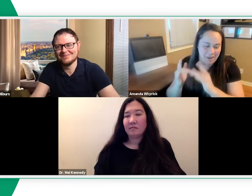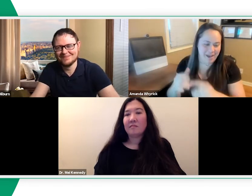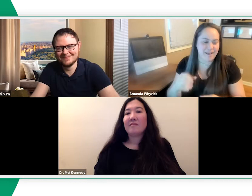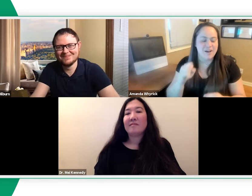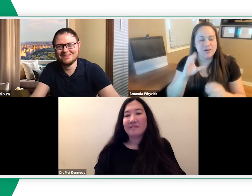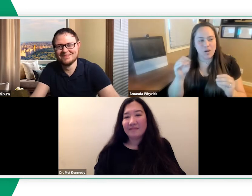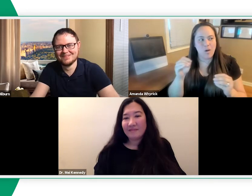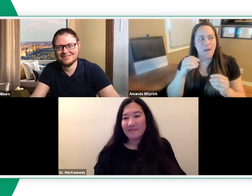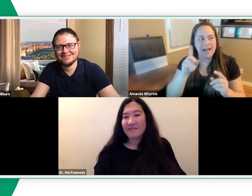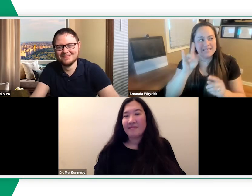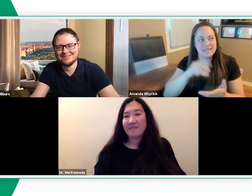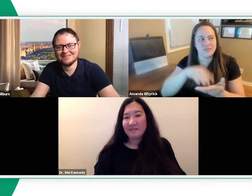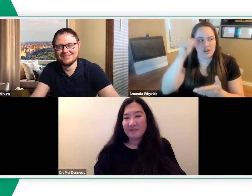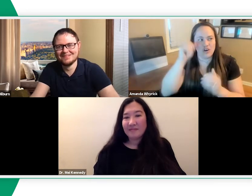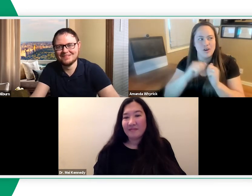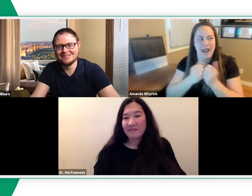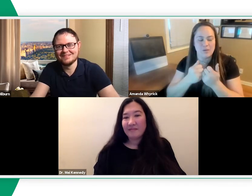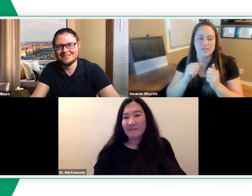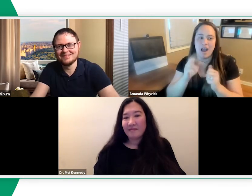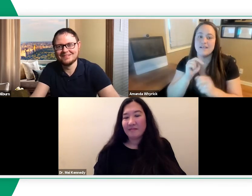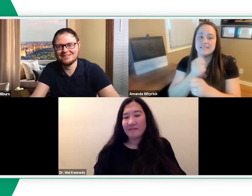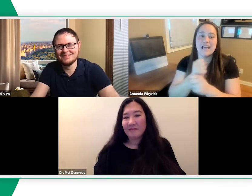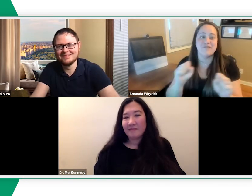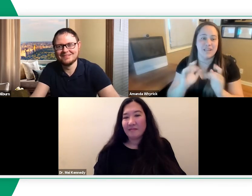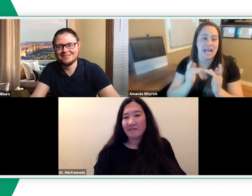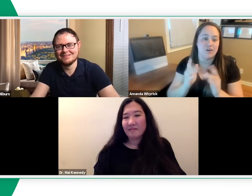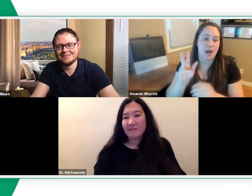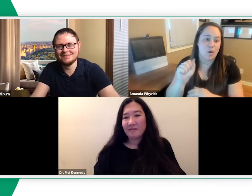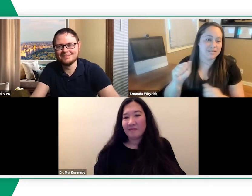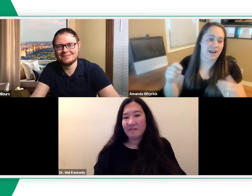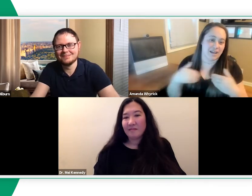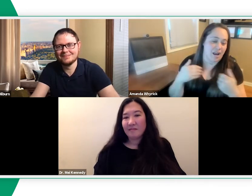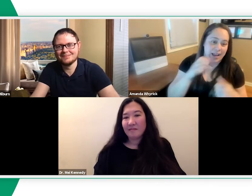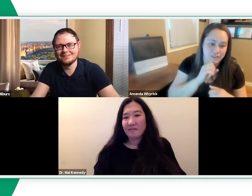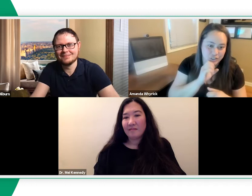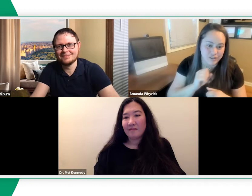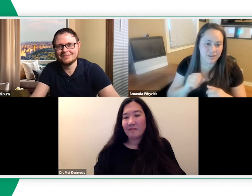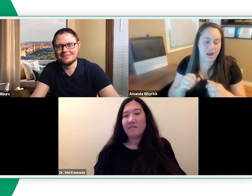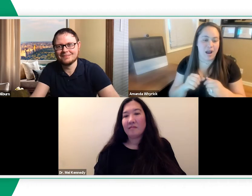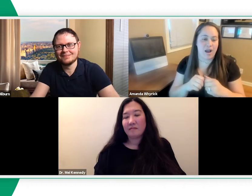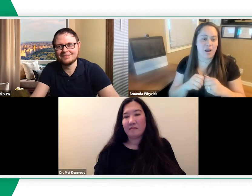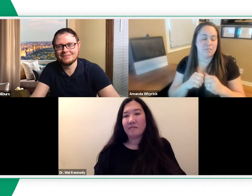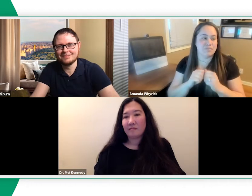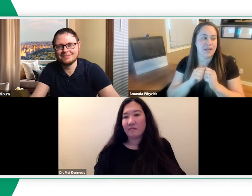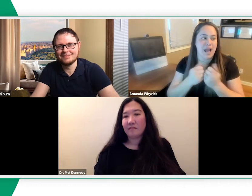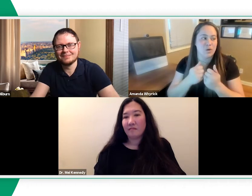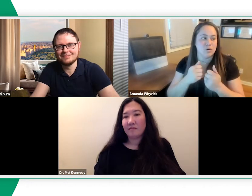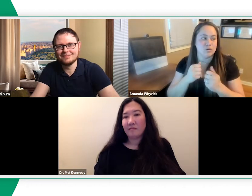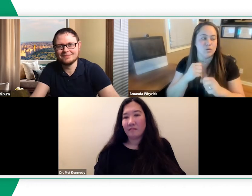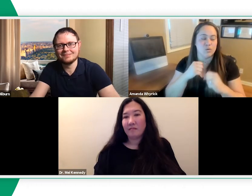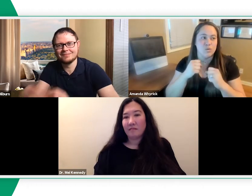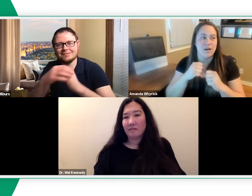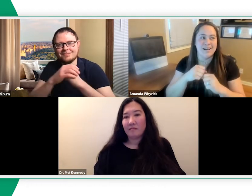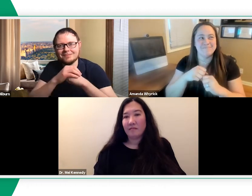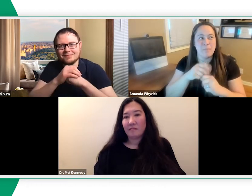get AOL and the internet. So I did learn how unsafe the internet was a young age, how to